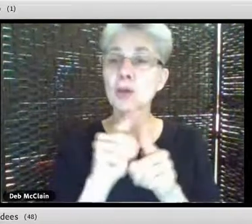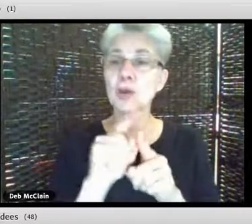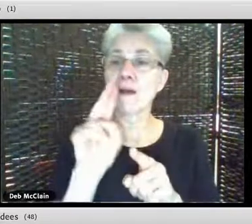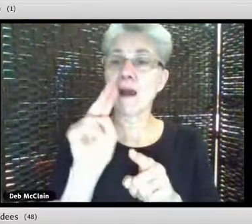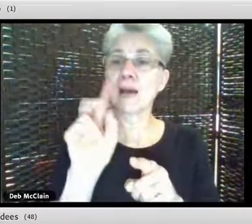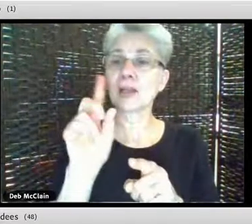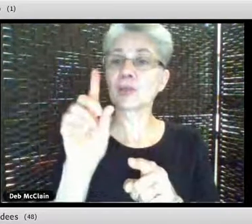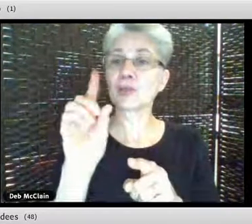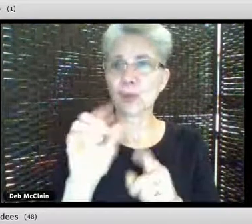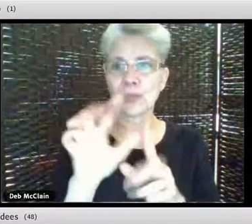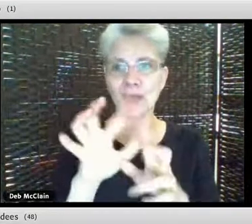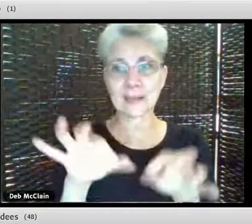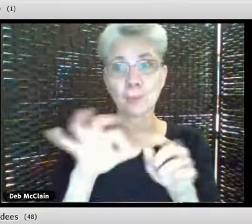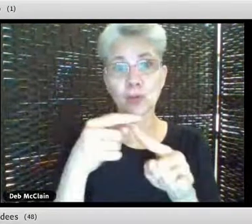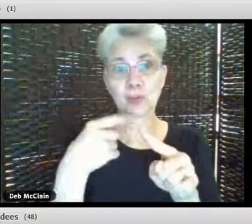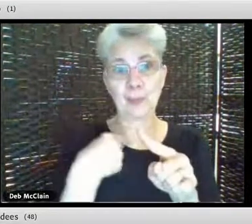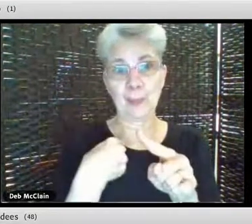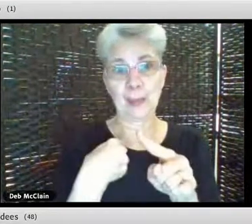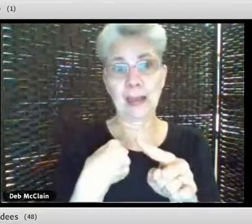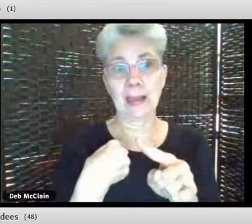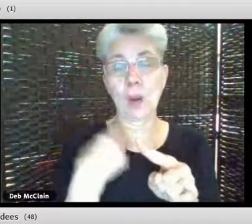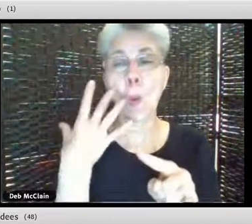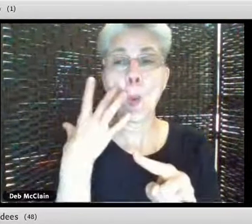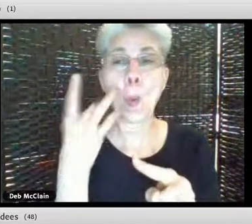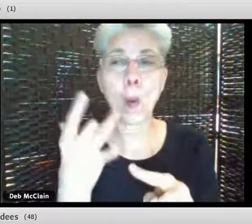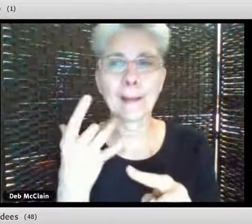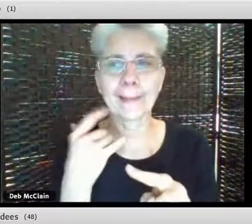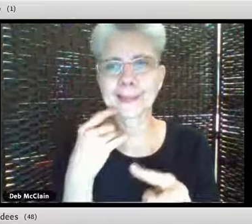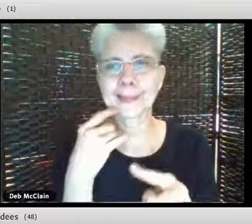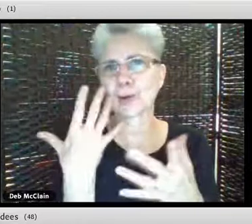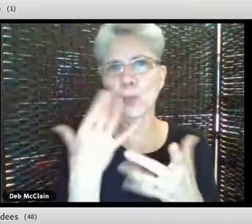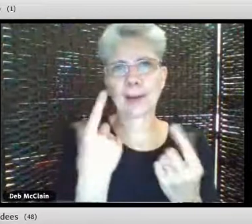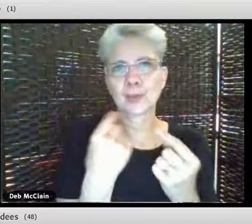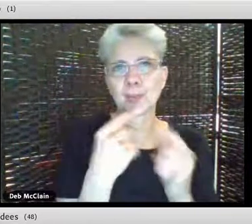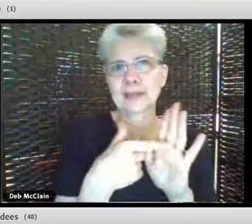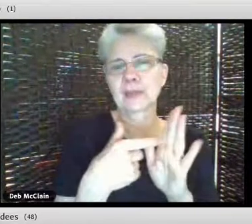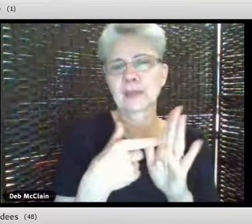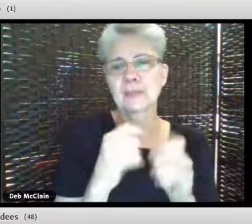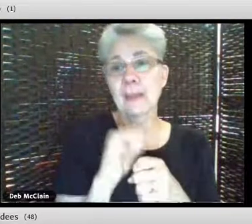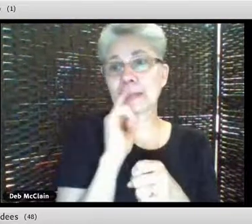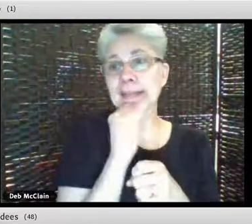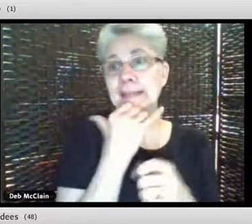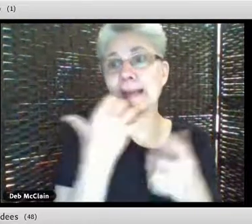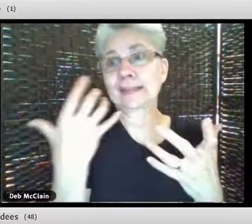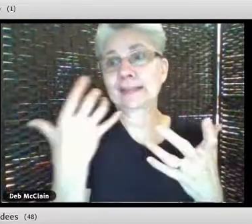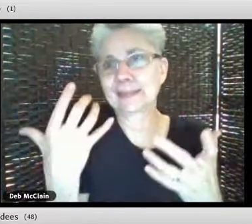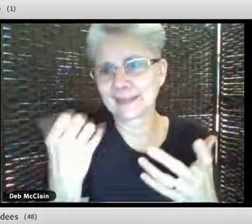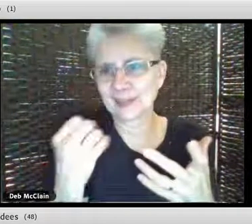so hopefully you can see how that kind of updated. They also have an undo button, which is very important to me because I tend to --